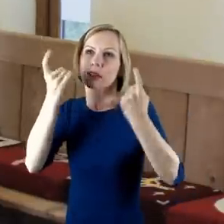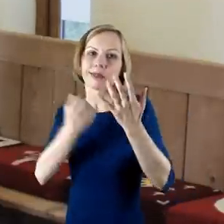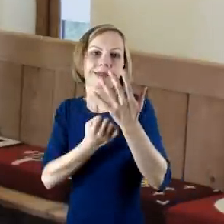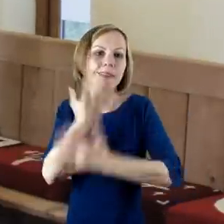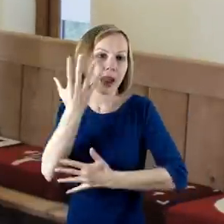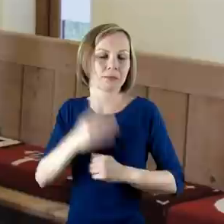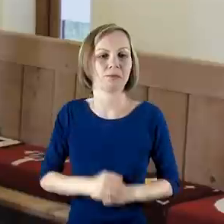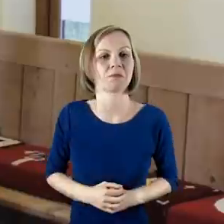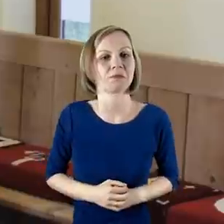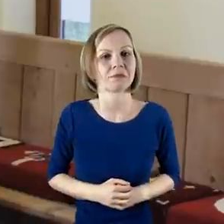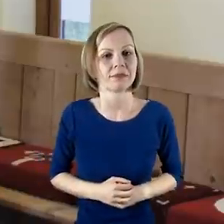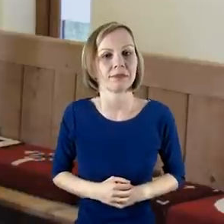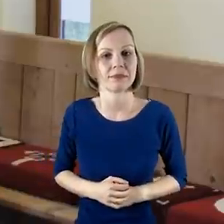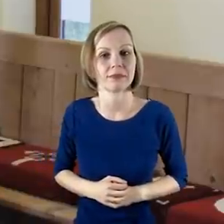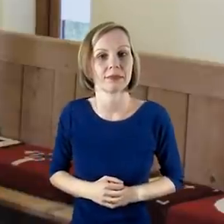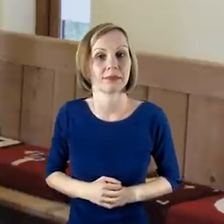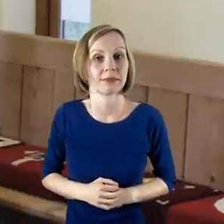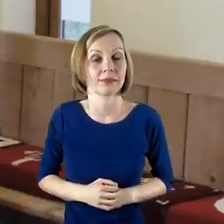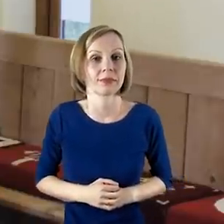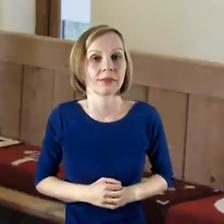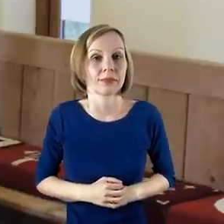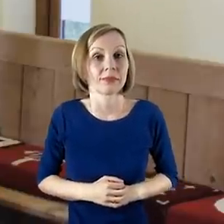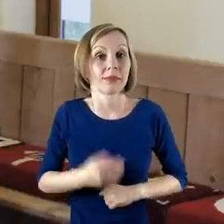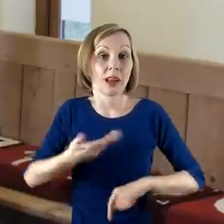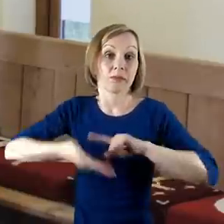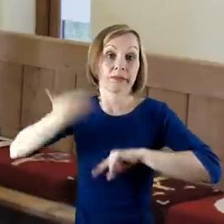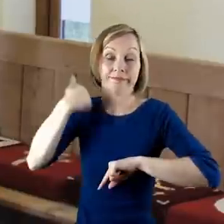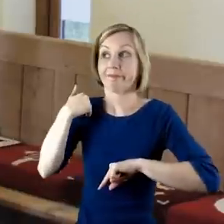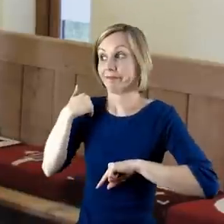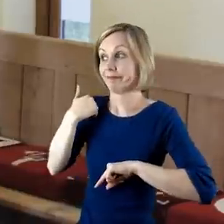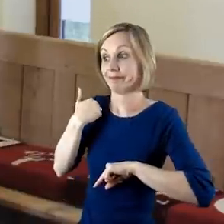A few years ago, I had to literally reconnect with myself,